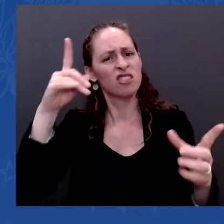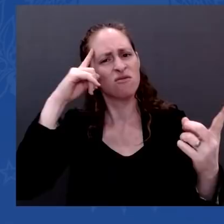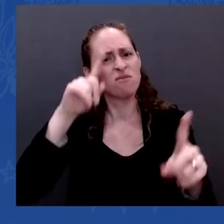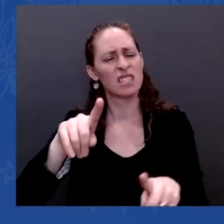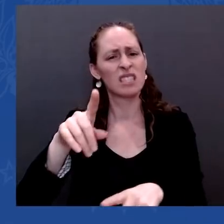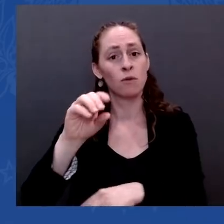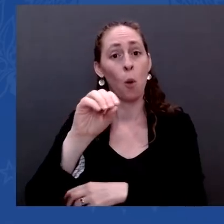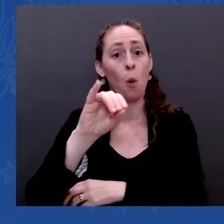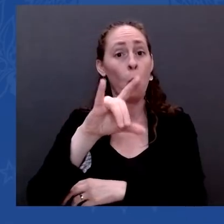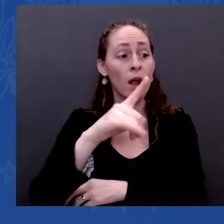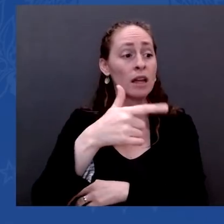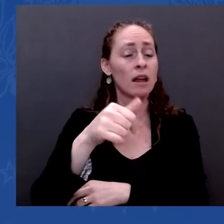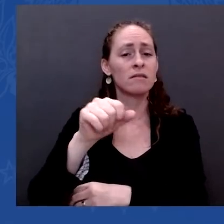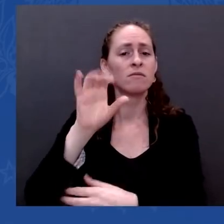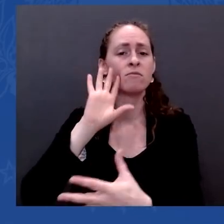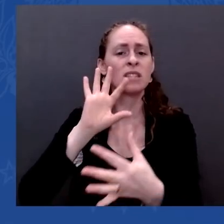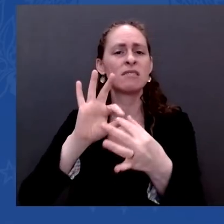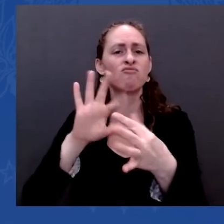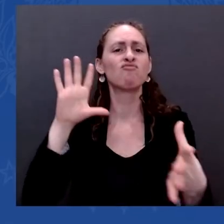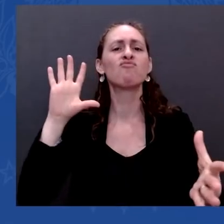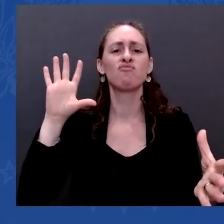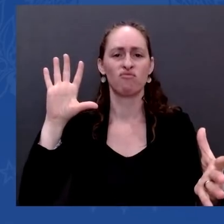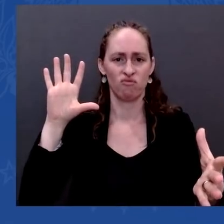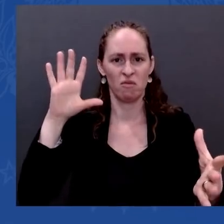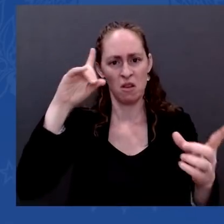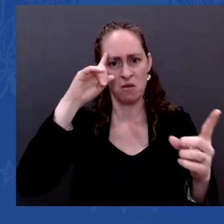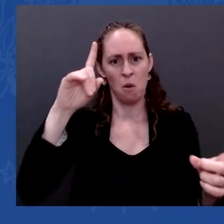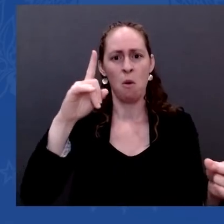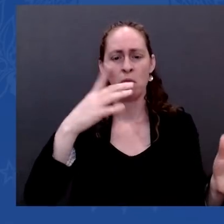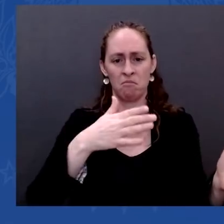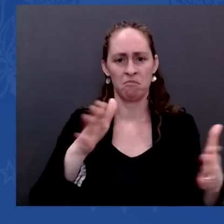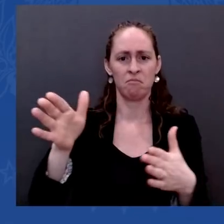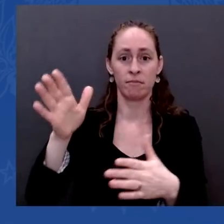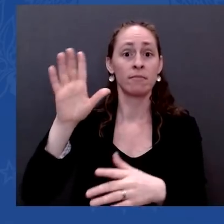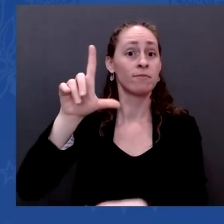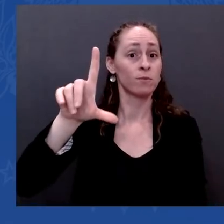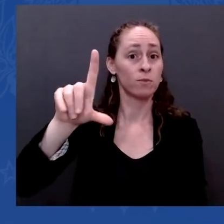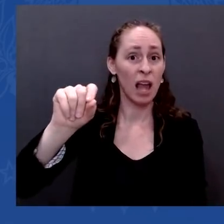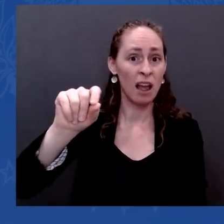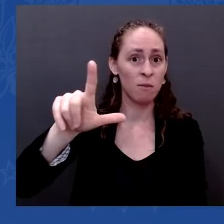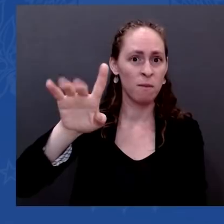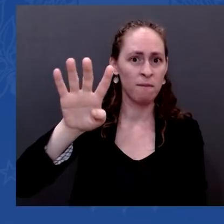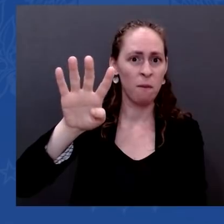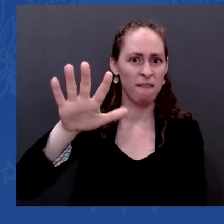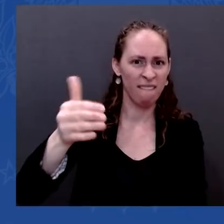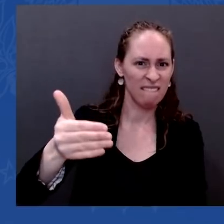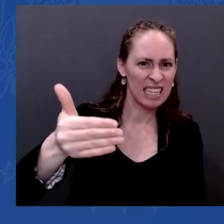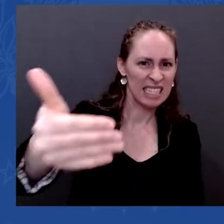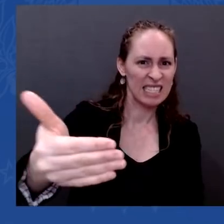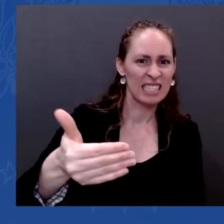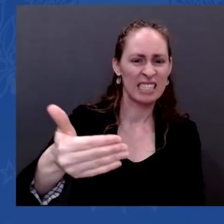And by 2045, Germany will have a carbon neutral economy as one of the strongest economies of the world.